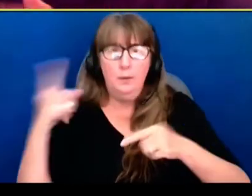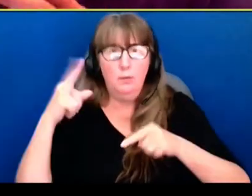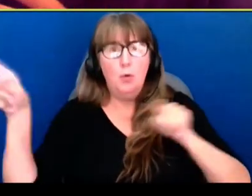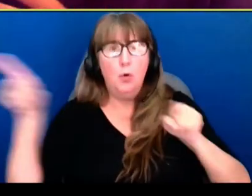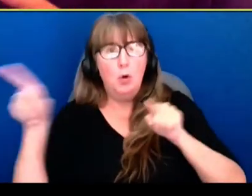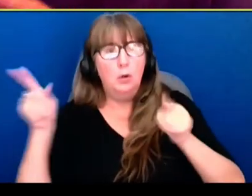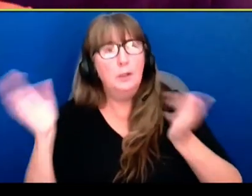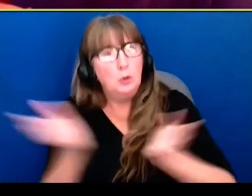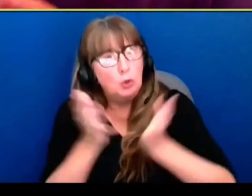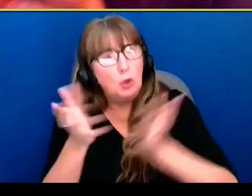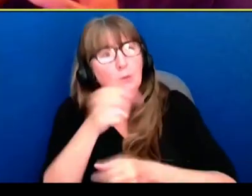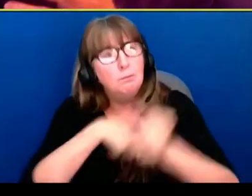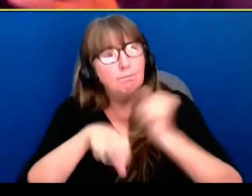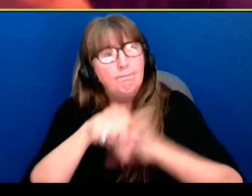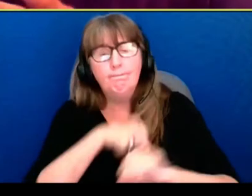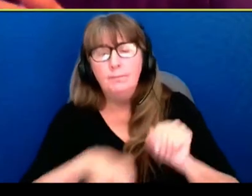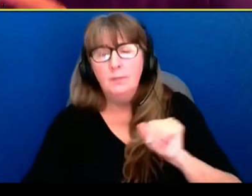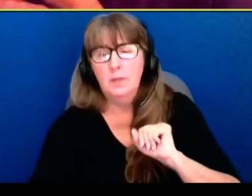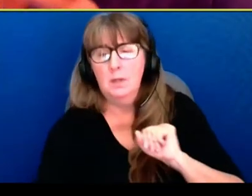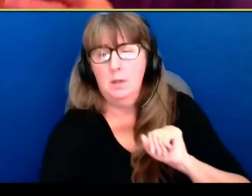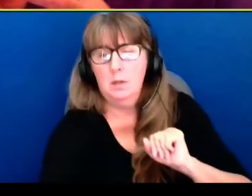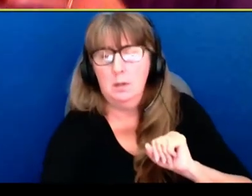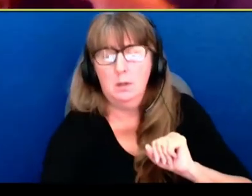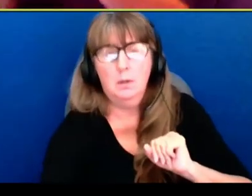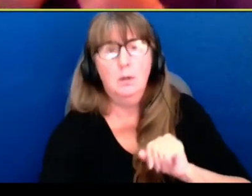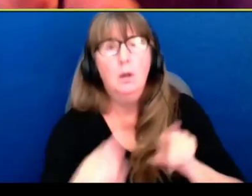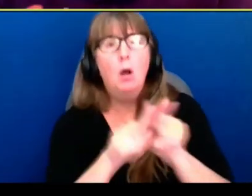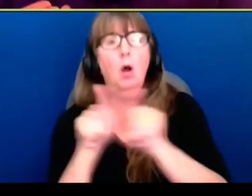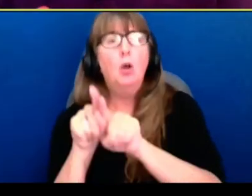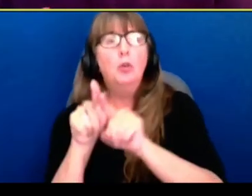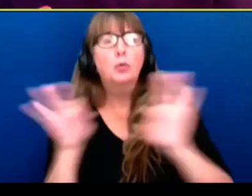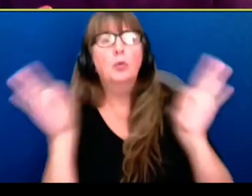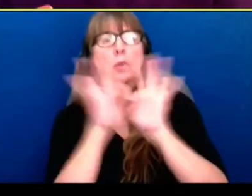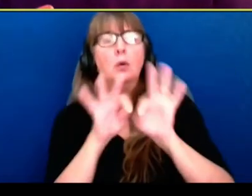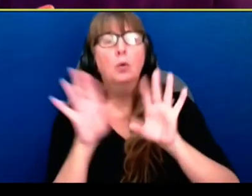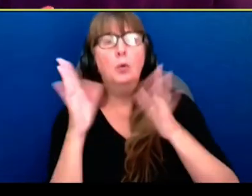Also that also the critical, critical partner also creates more openness, with the family